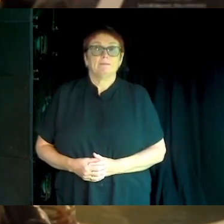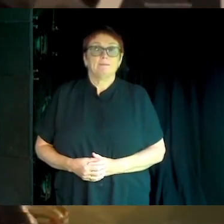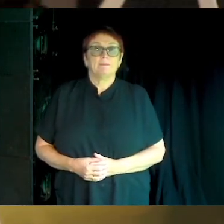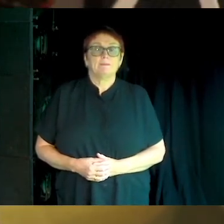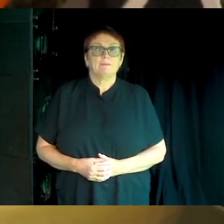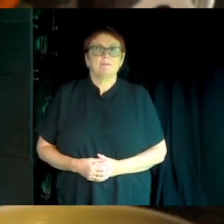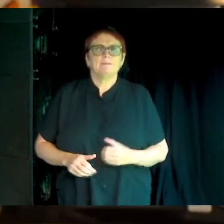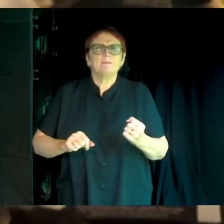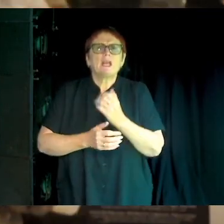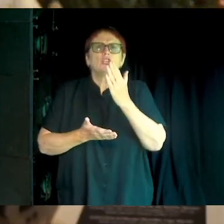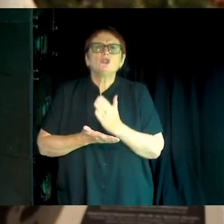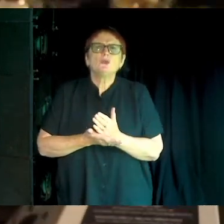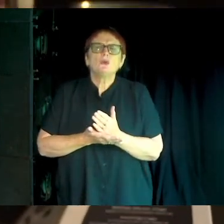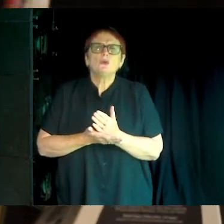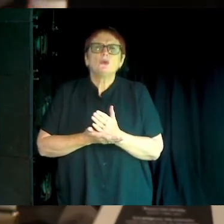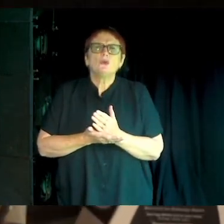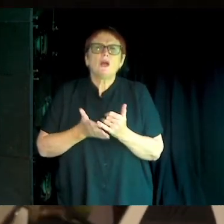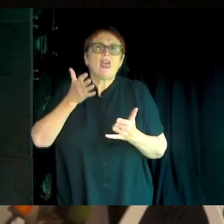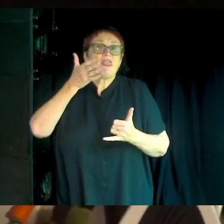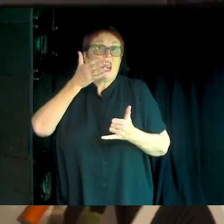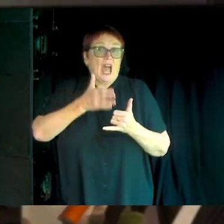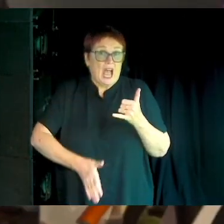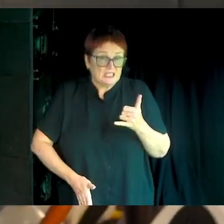I'll make sure this one is the last part because this is already been cooked